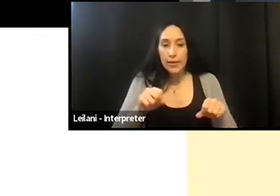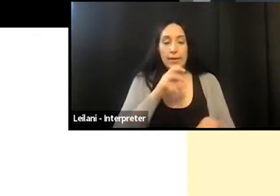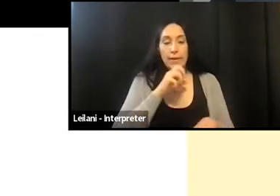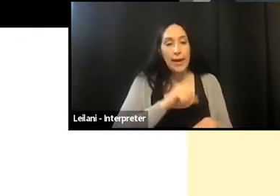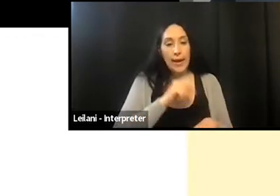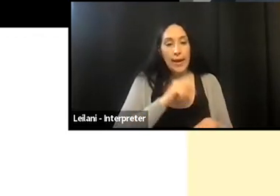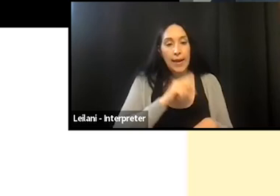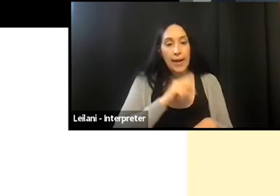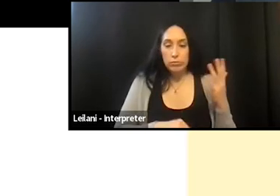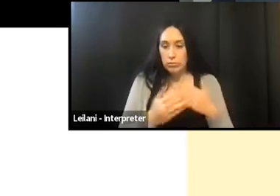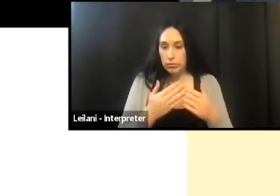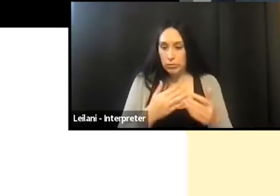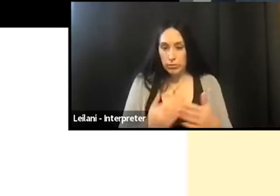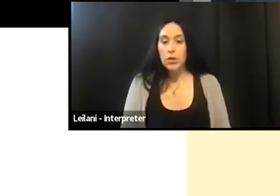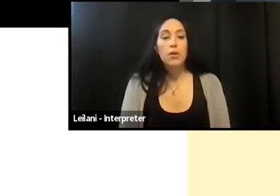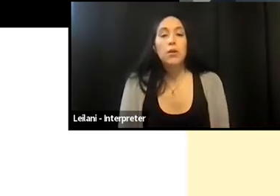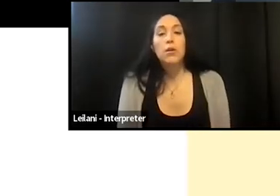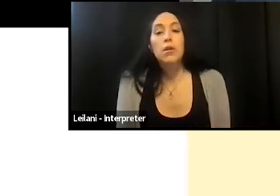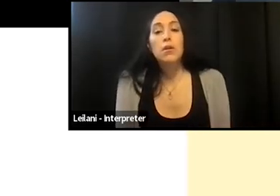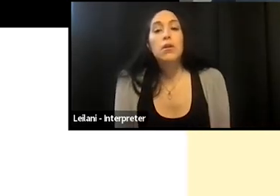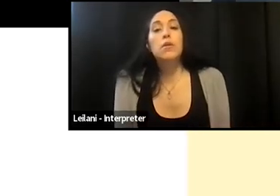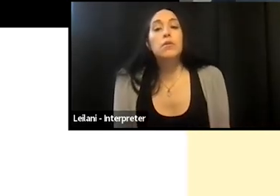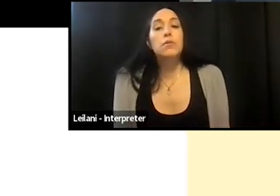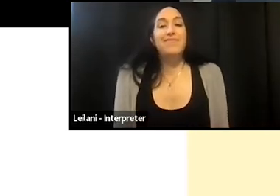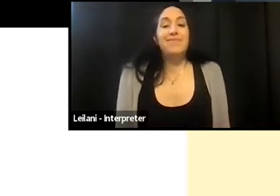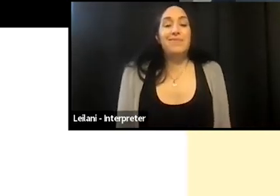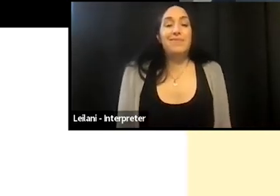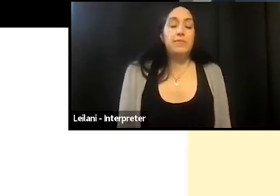Now, oftentimes when people think of universal design, we think of simple things,